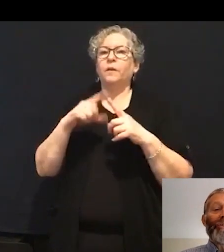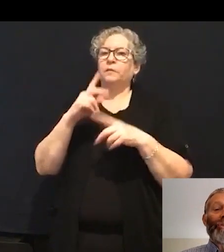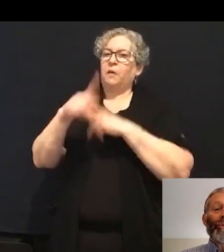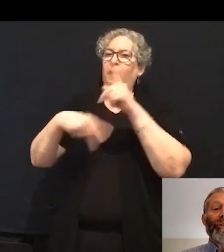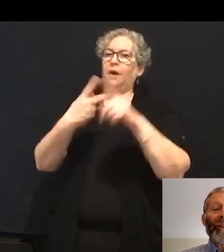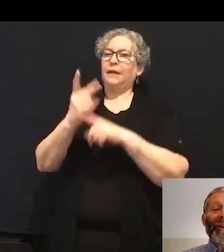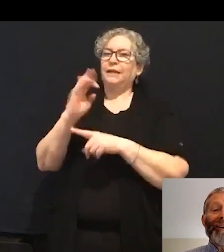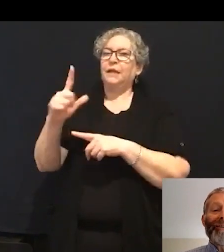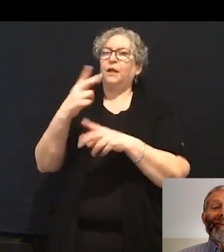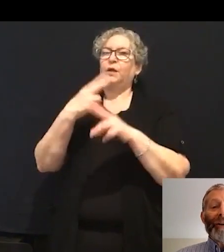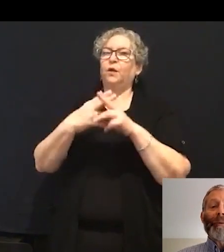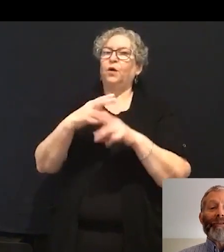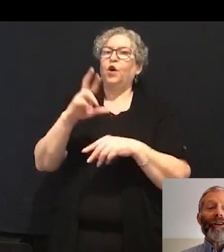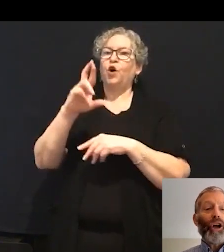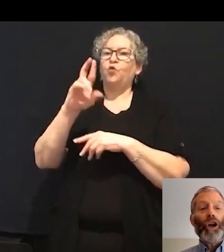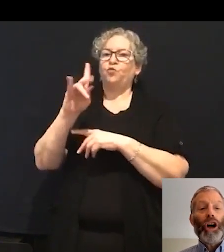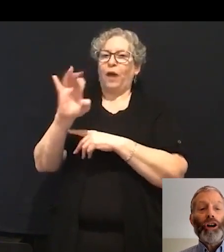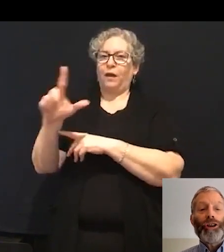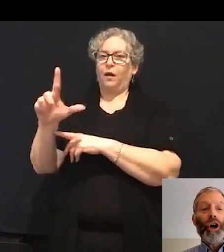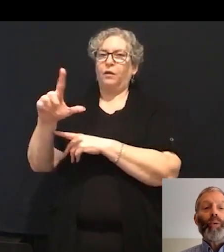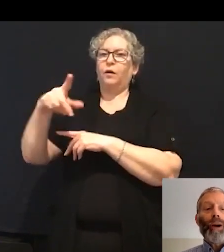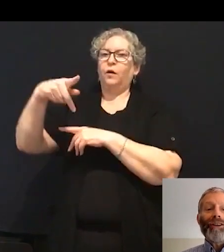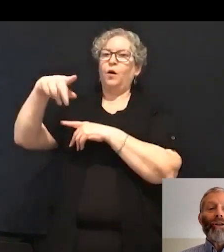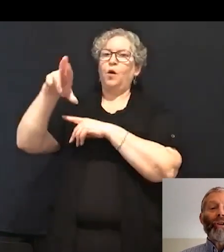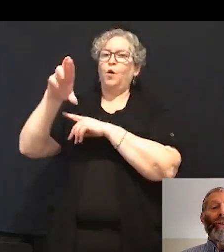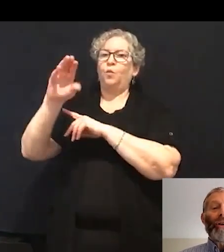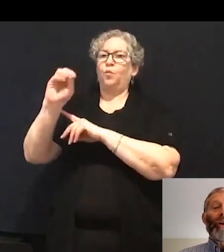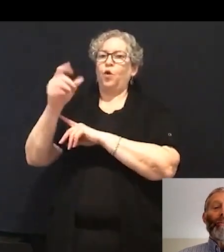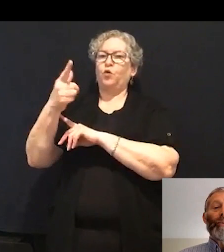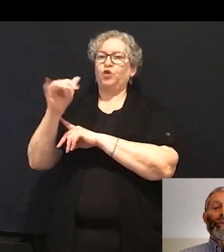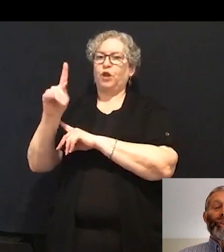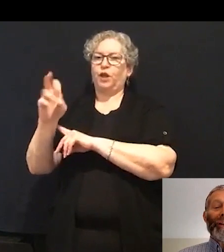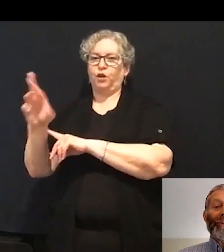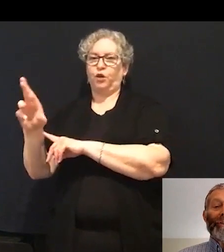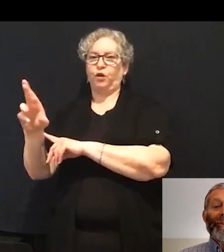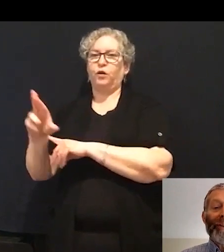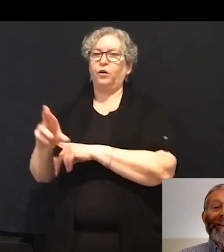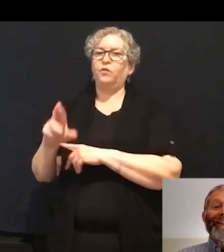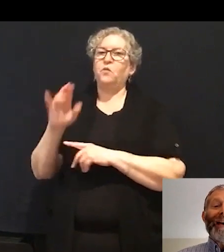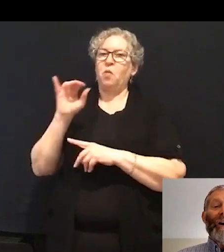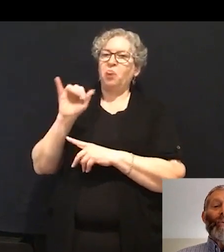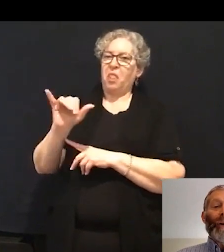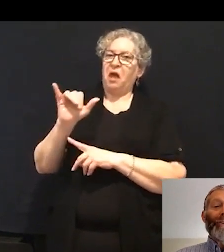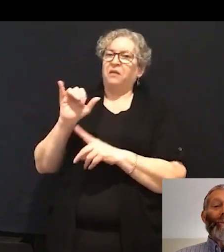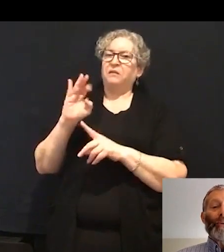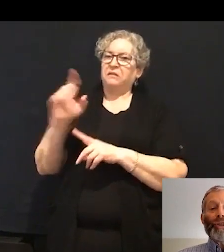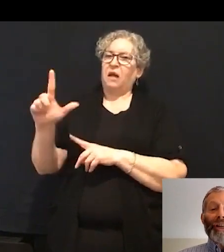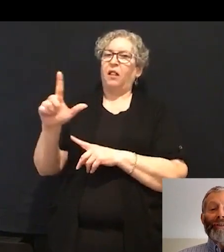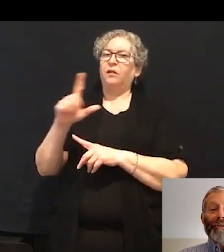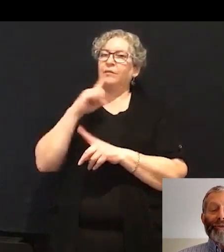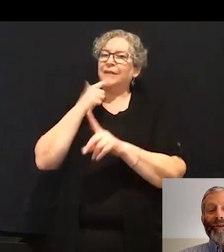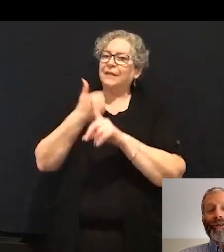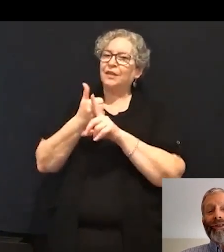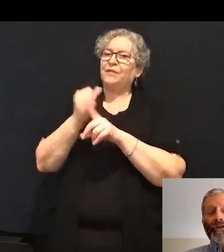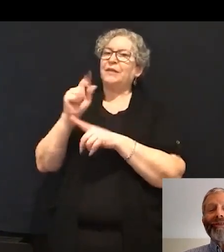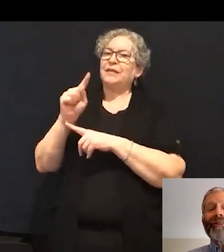is using a type of cell called a retinal progenitor. Now, retinal progenitors are essentially